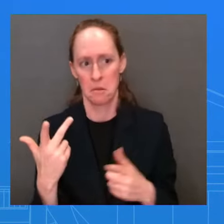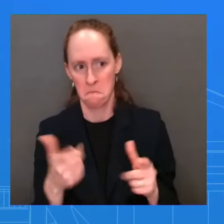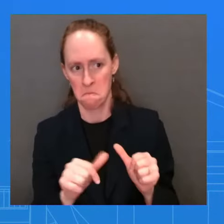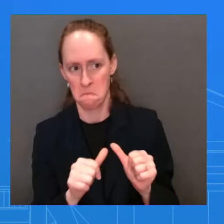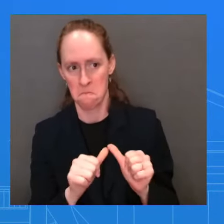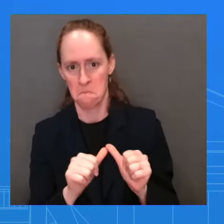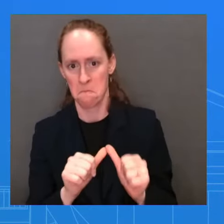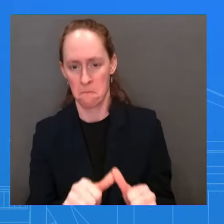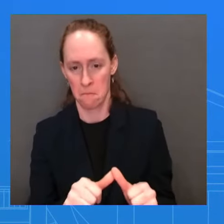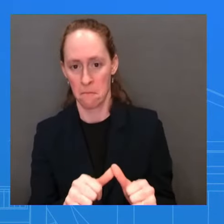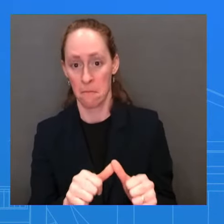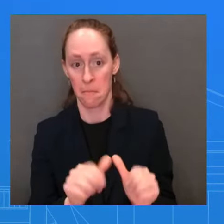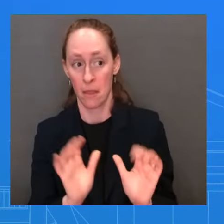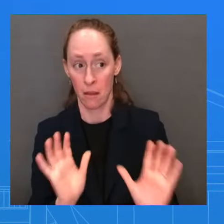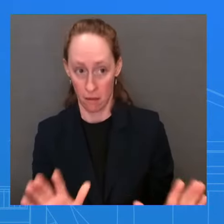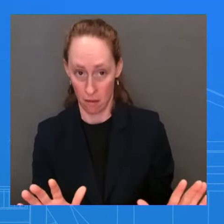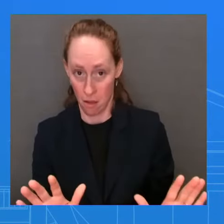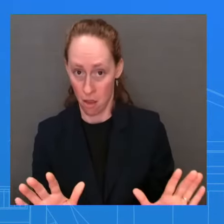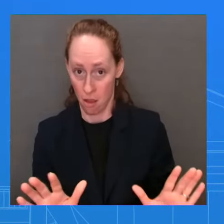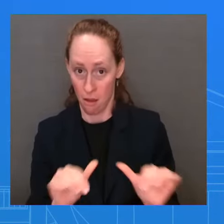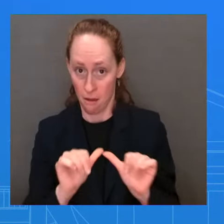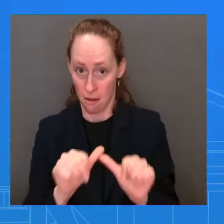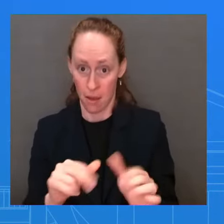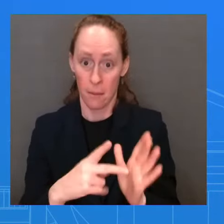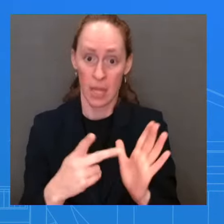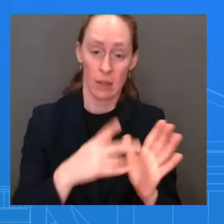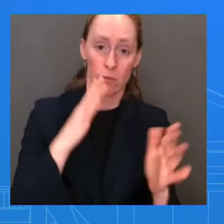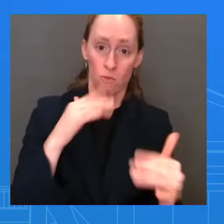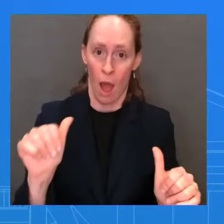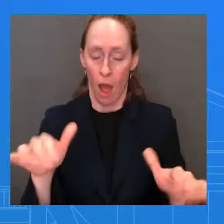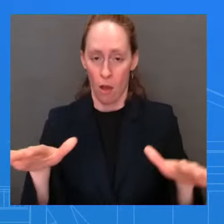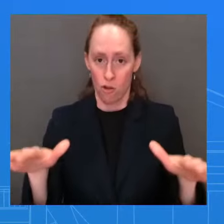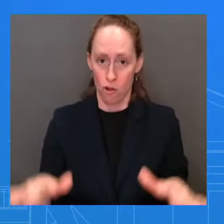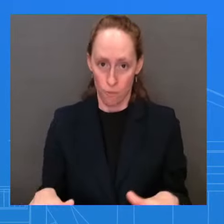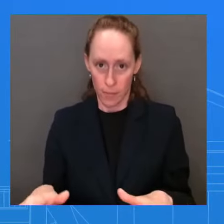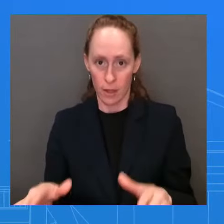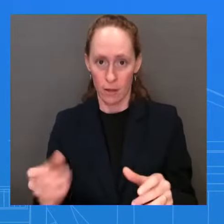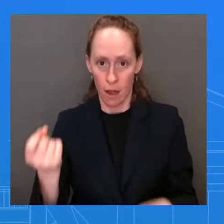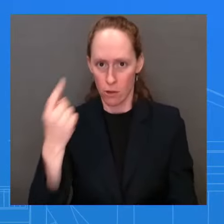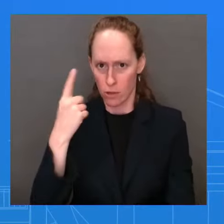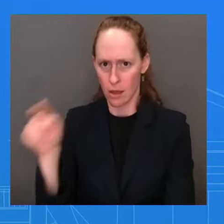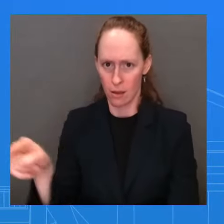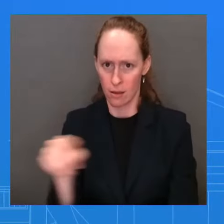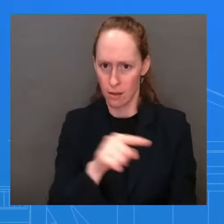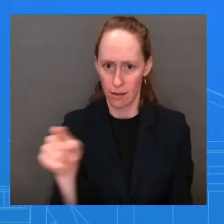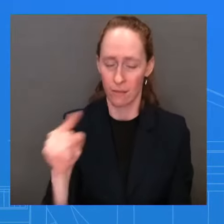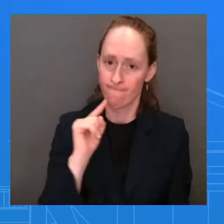to fully uphold the ceasefire, and, you know, to support a durable end to the fighting.